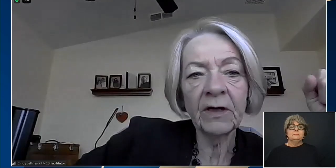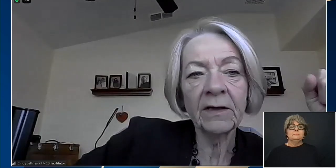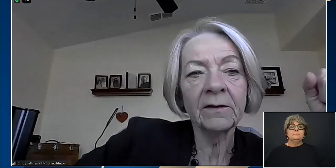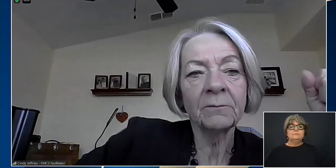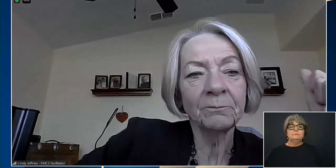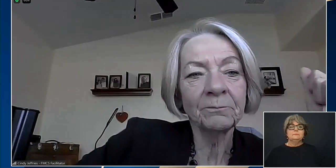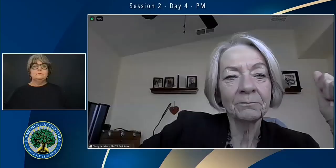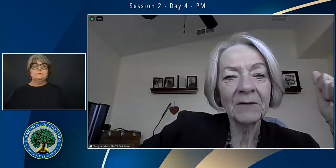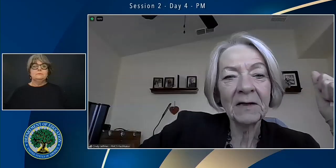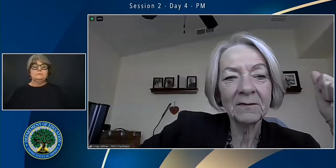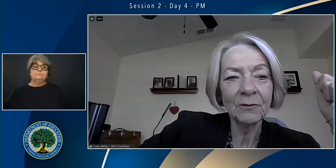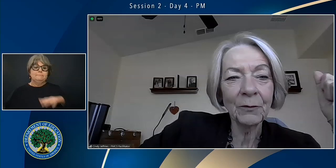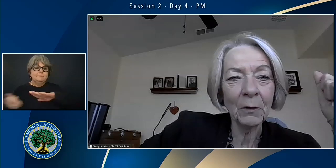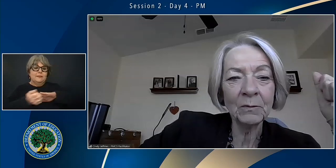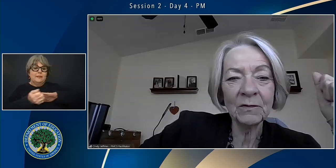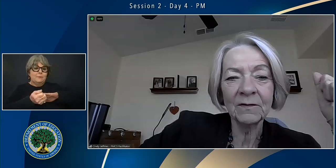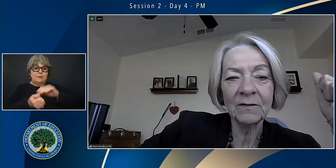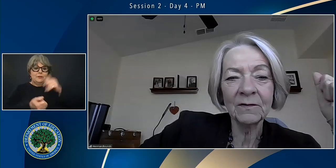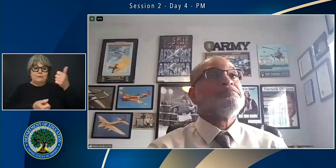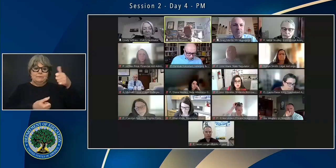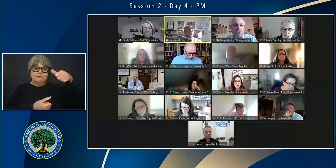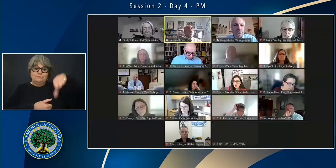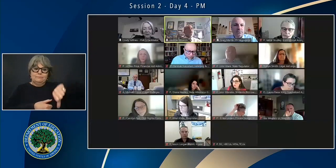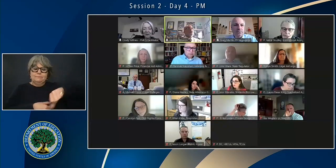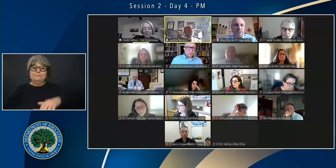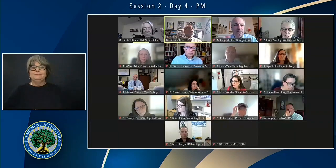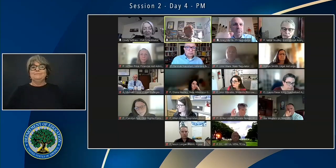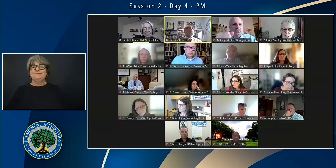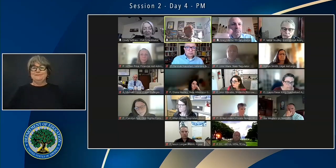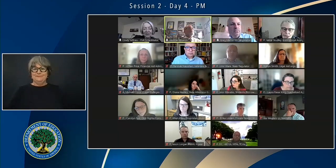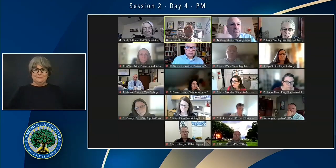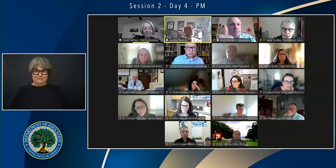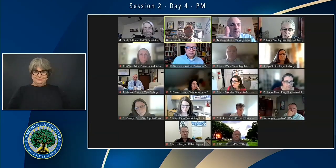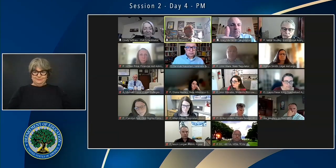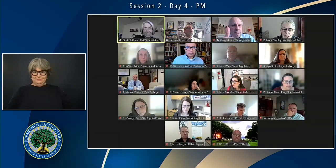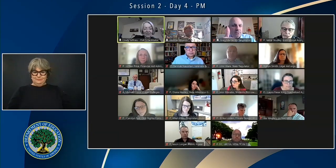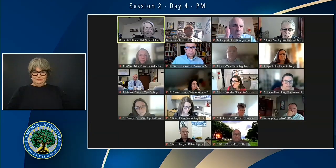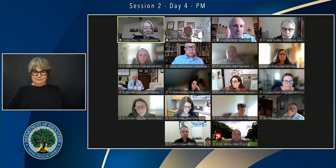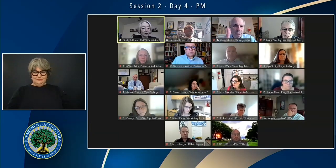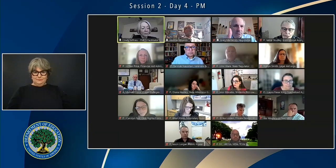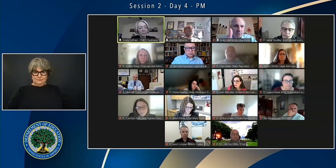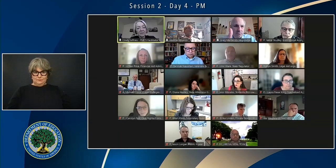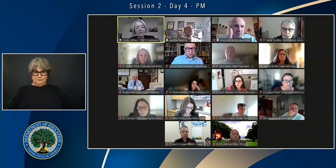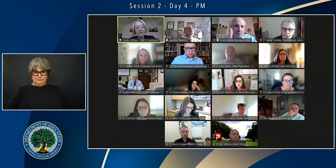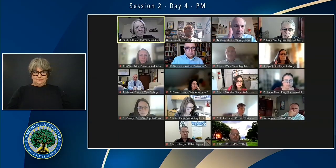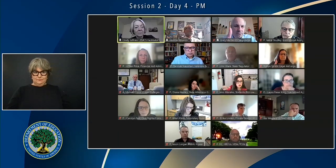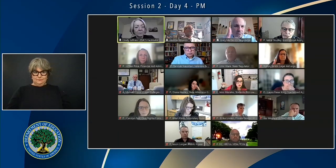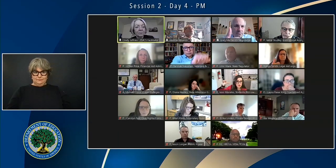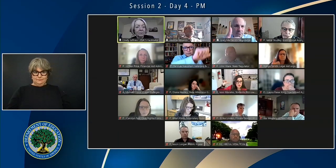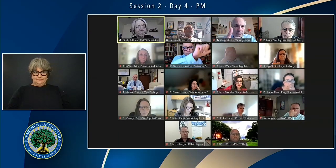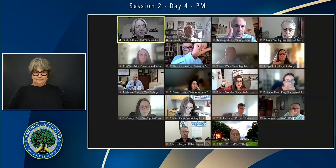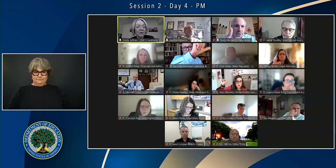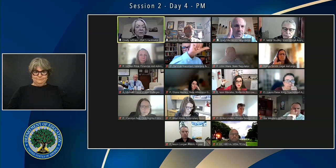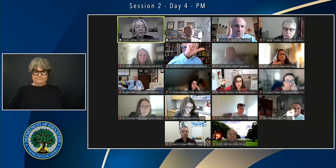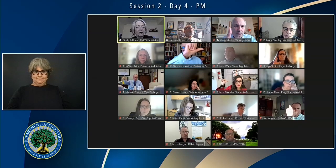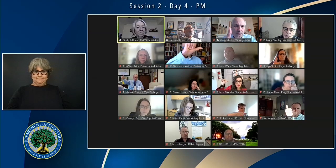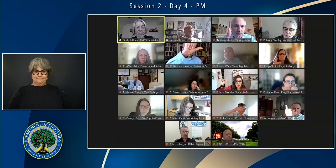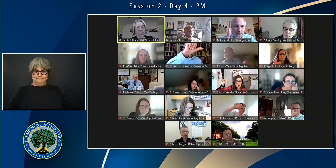check? Can I see your thumbs? I think so. Okay, great. Can I see thumbs, please? Jamie, you look like you're deep in